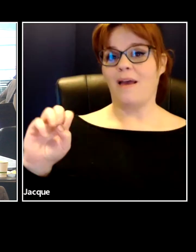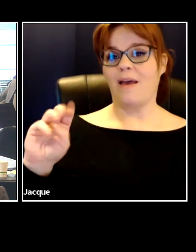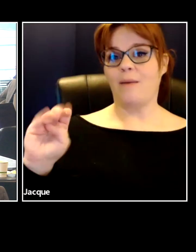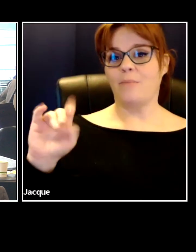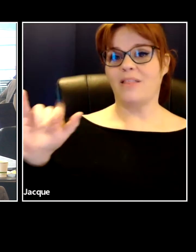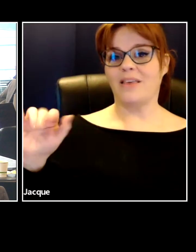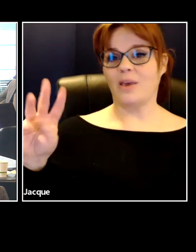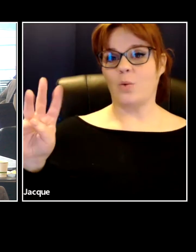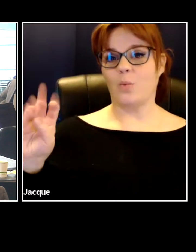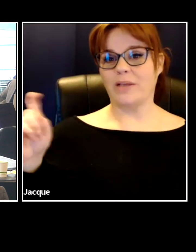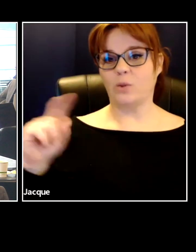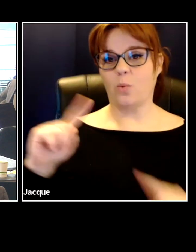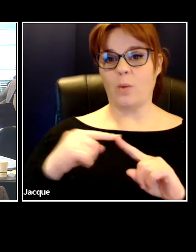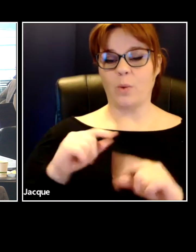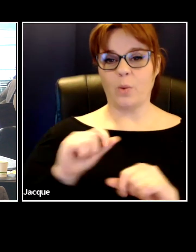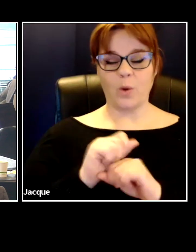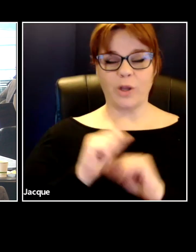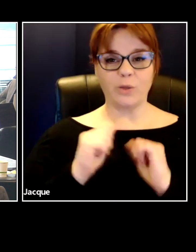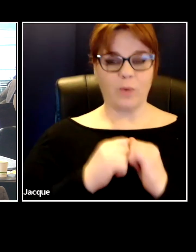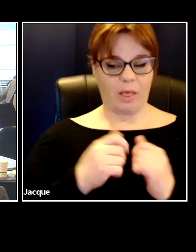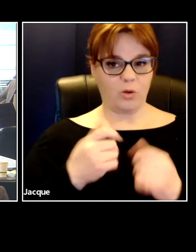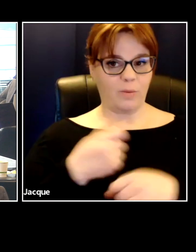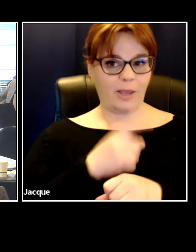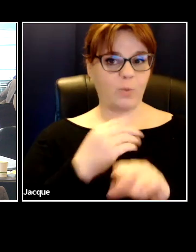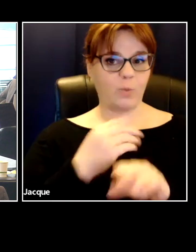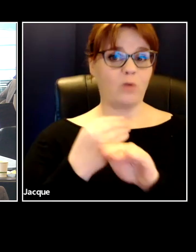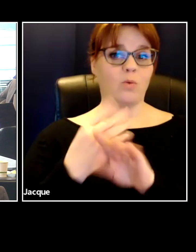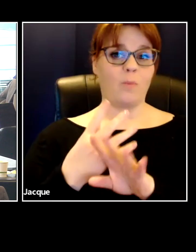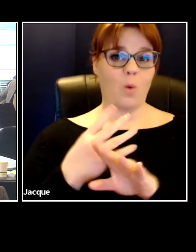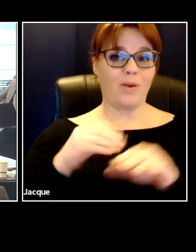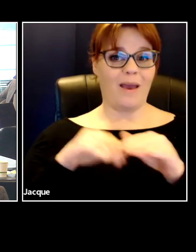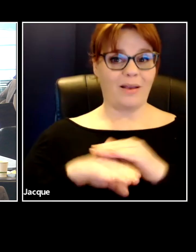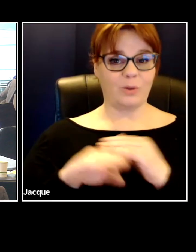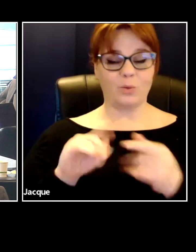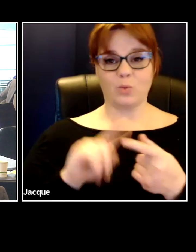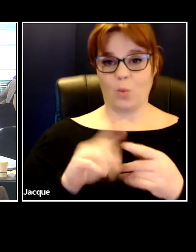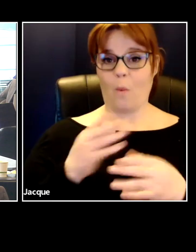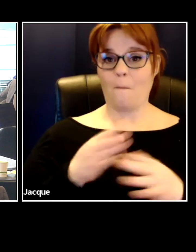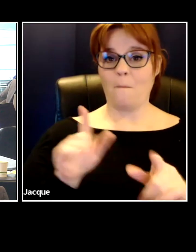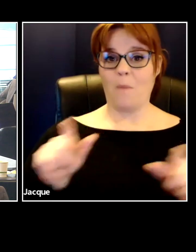making sure we had remote access to meetings, public meetings, uh, during the pandemic. And